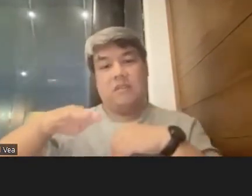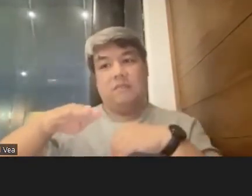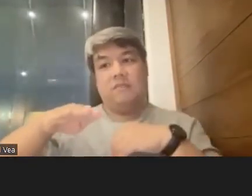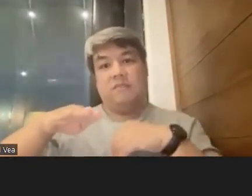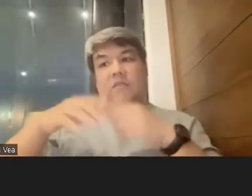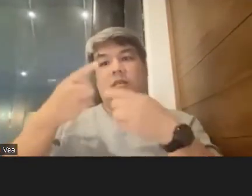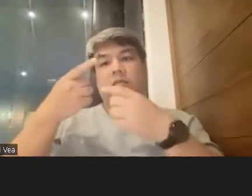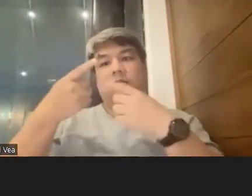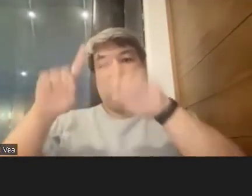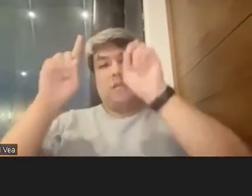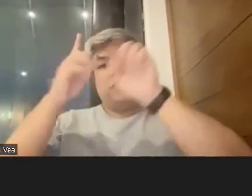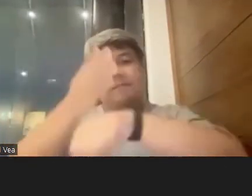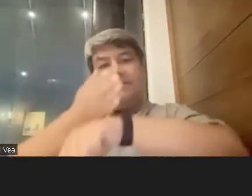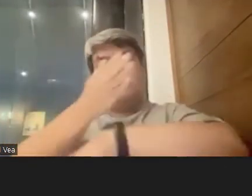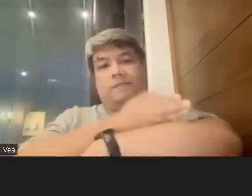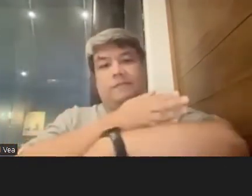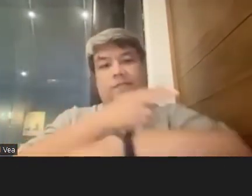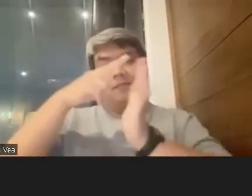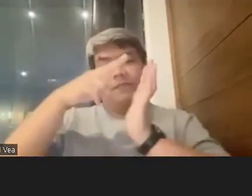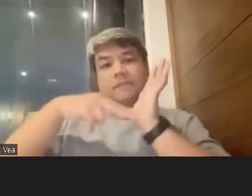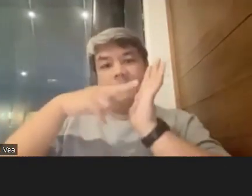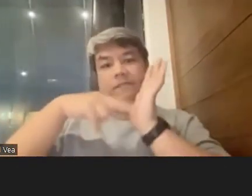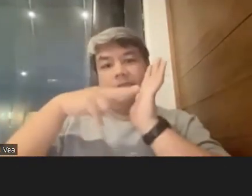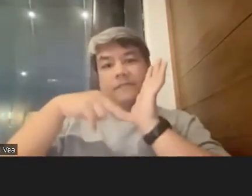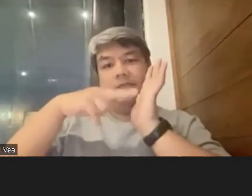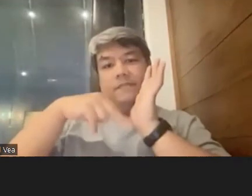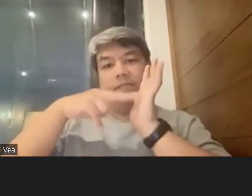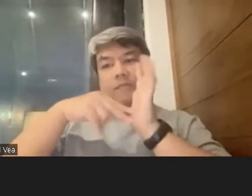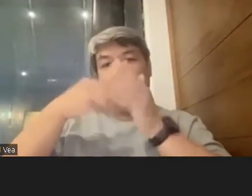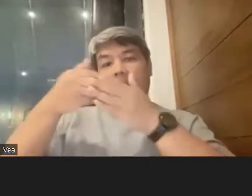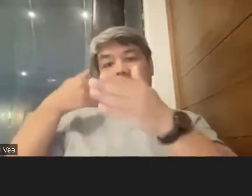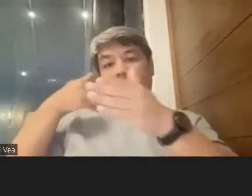for the deaf children as they're improving their reading